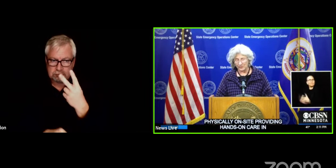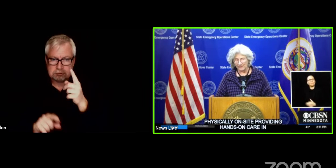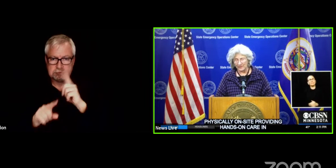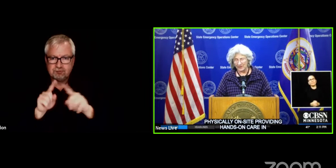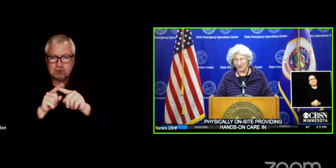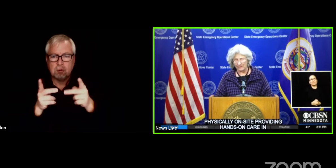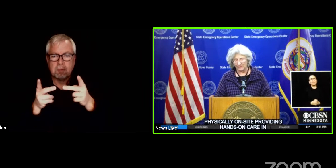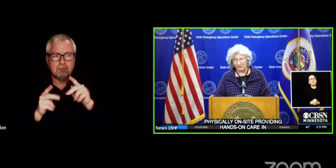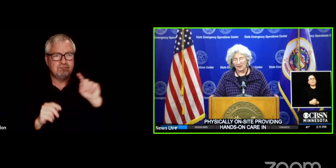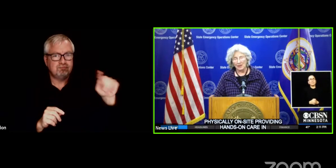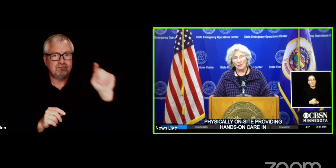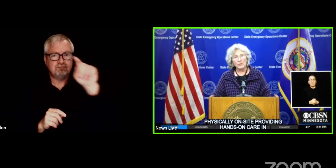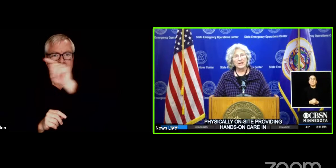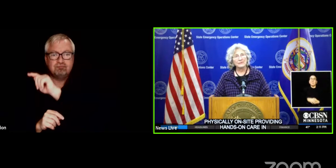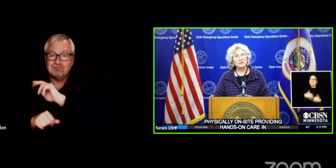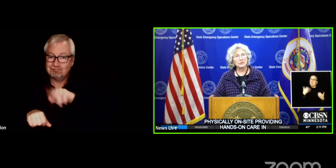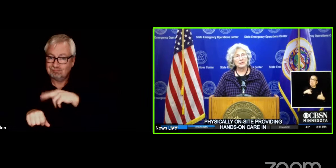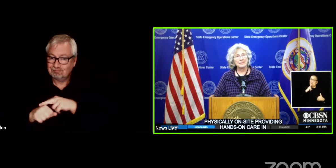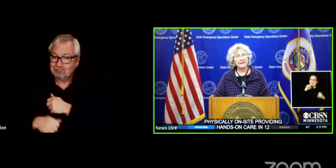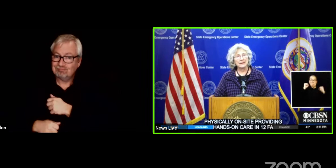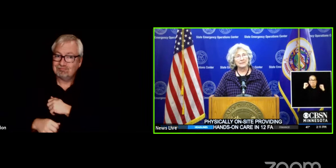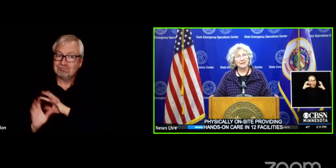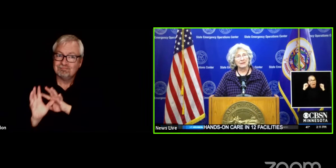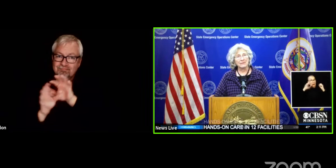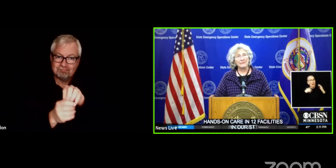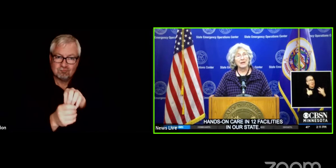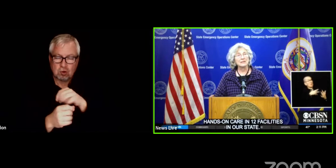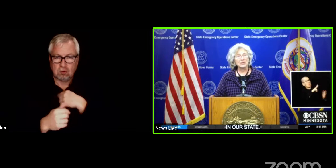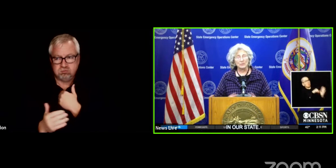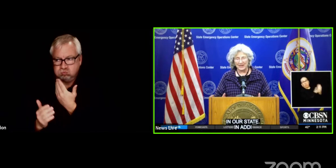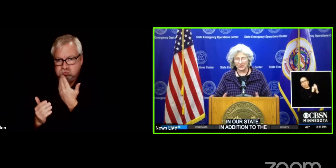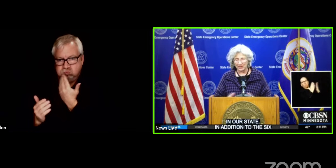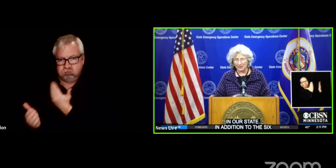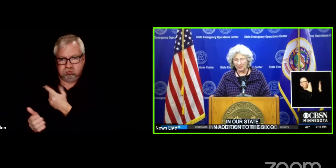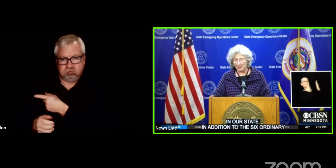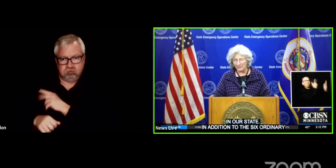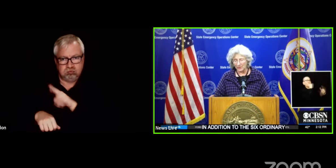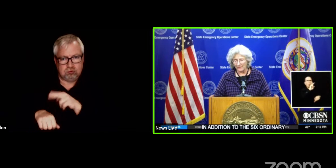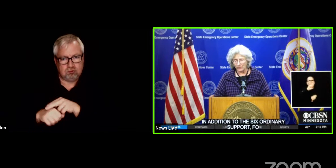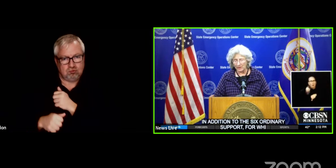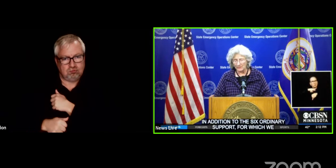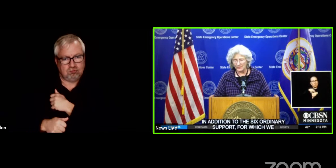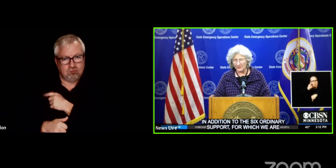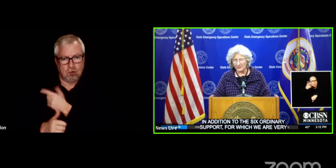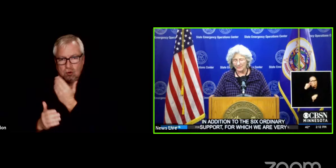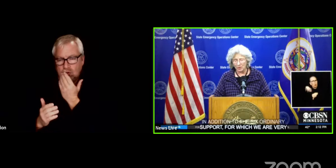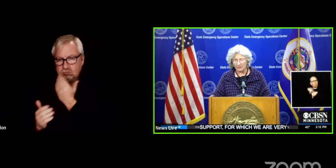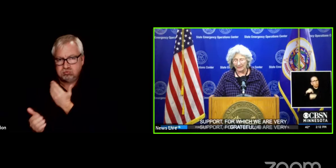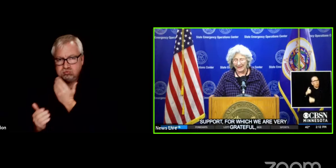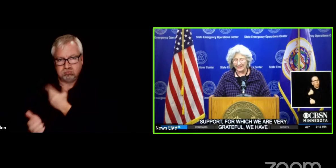WE'RE VERY GRATEFUL, WE HAVE STOOD UP A VOLUNTEER MATCHING SOFTWARE SYSTEM CALLED ALAD